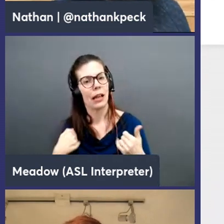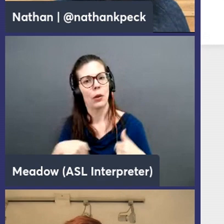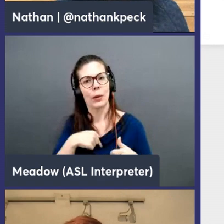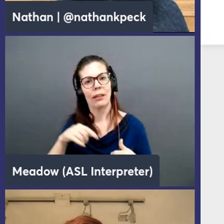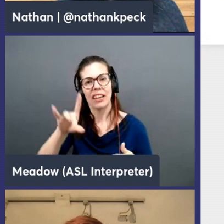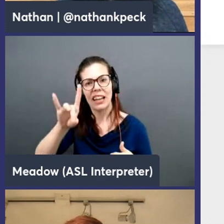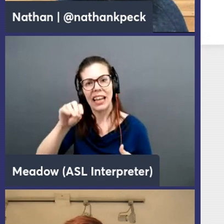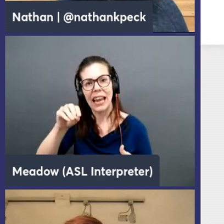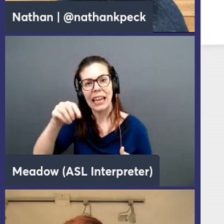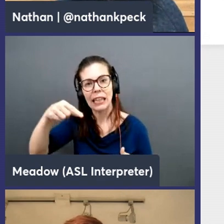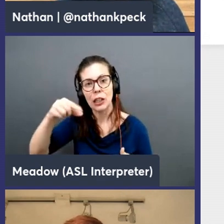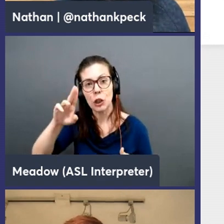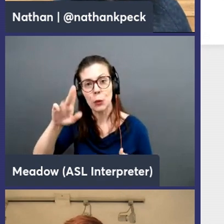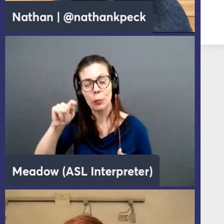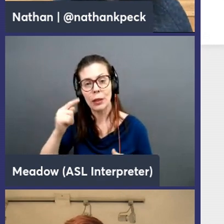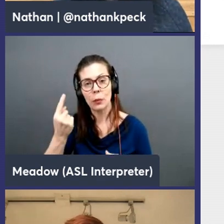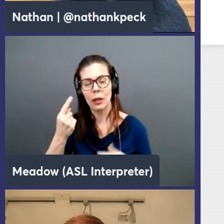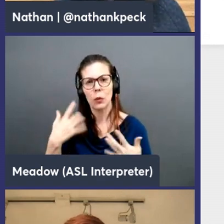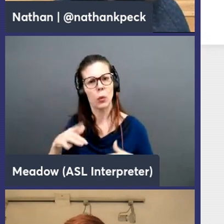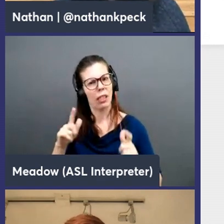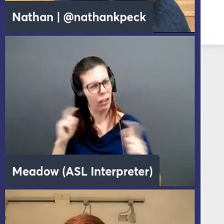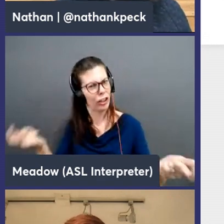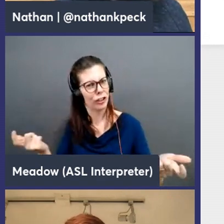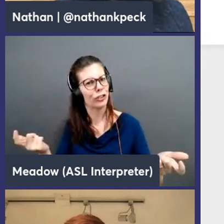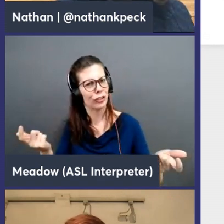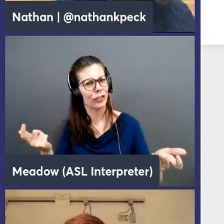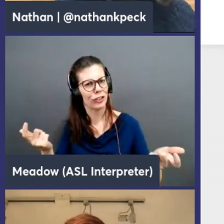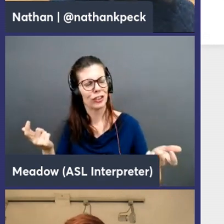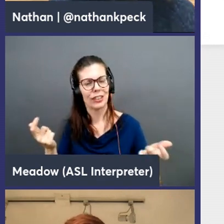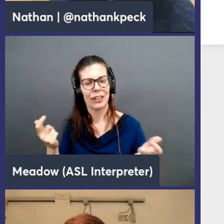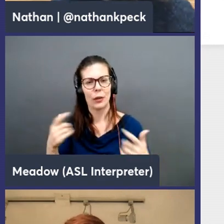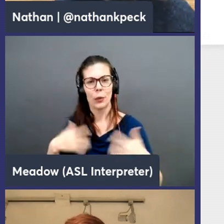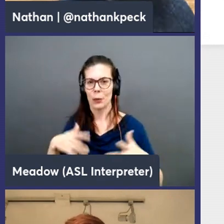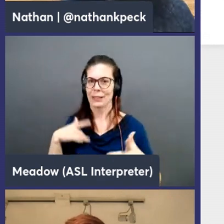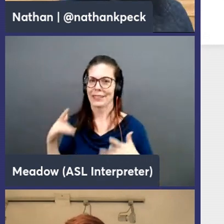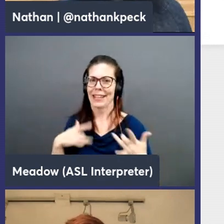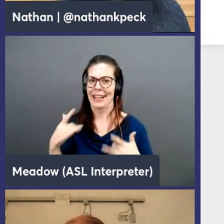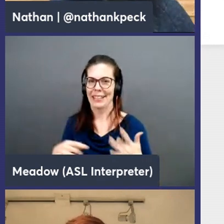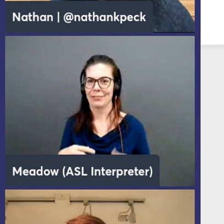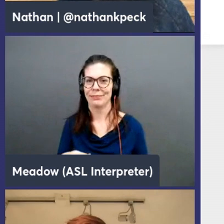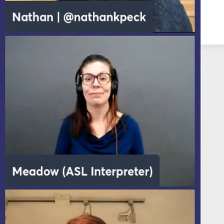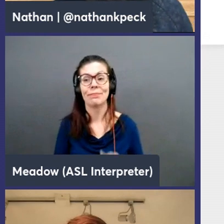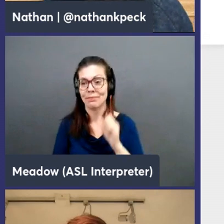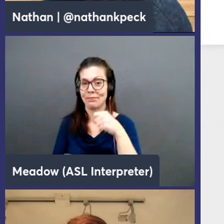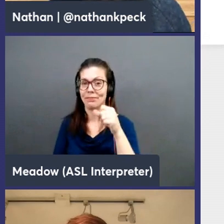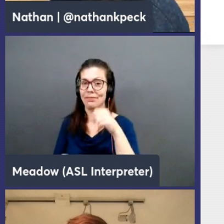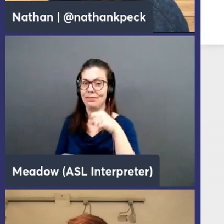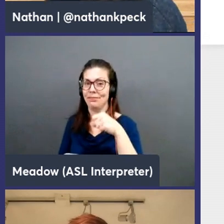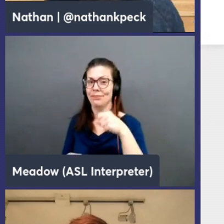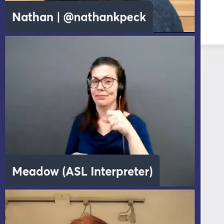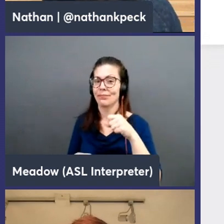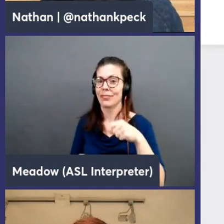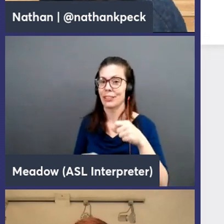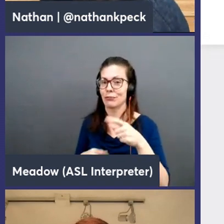which is quite large, that's very, very exciting! (chuckles) Yep, absolutely. - So thank you very much,